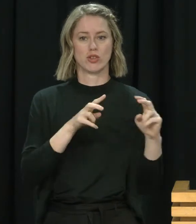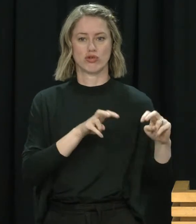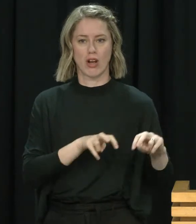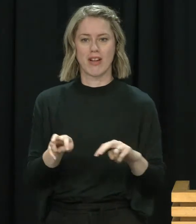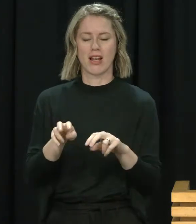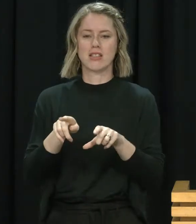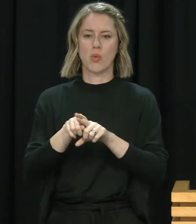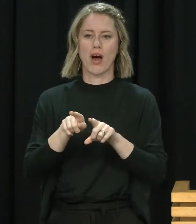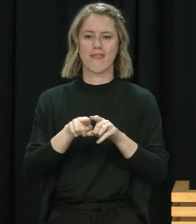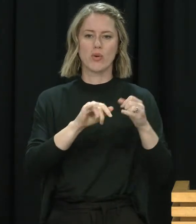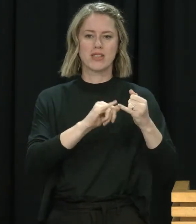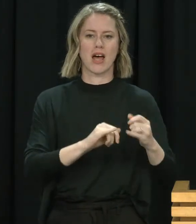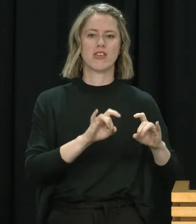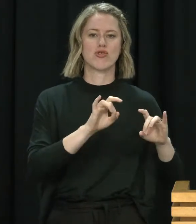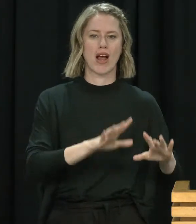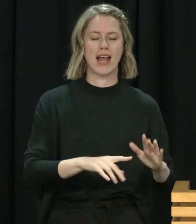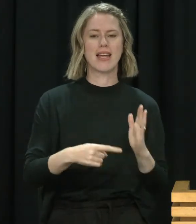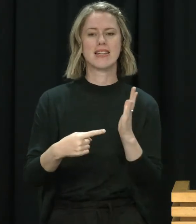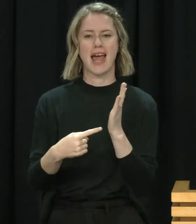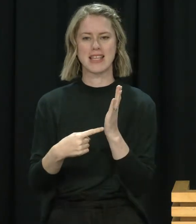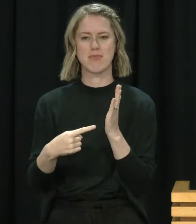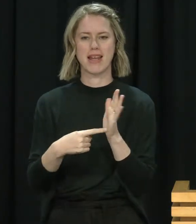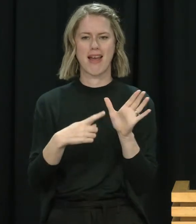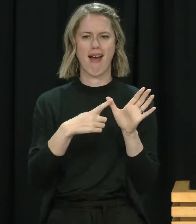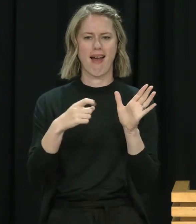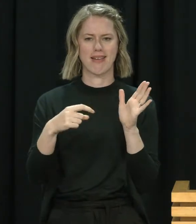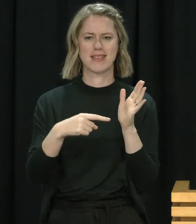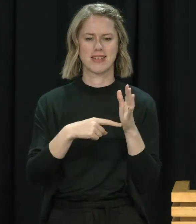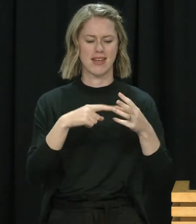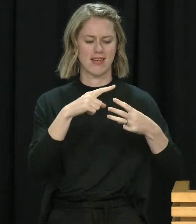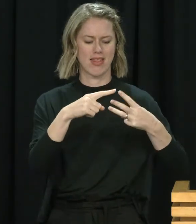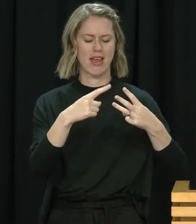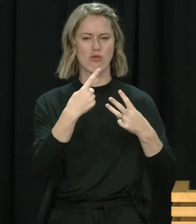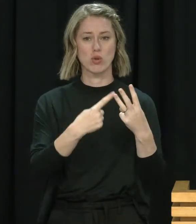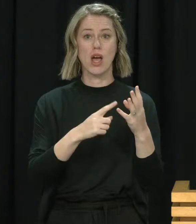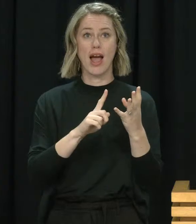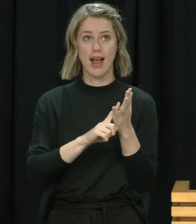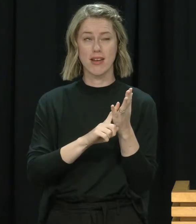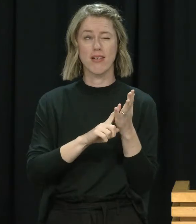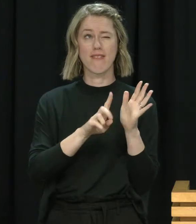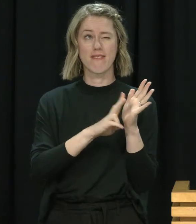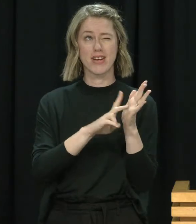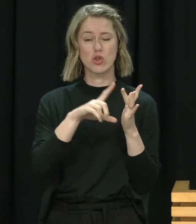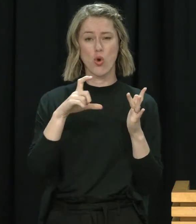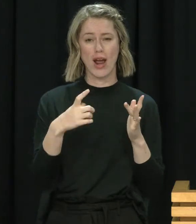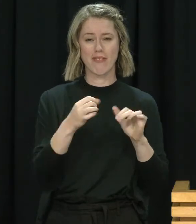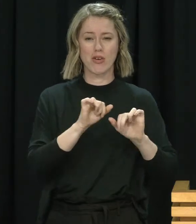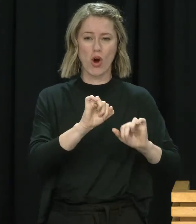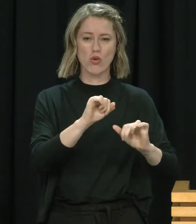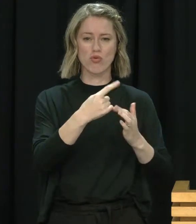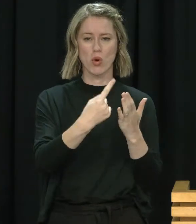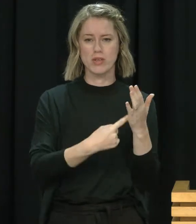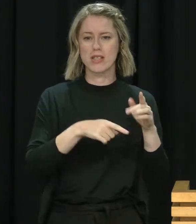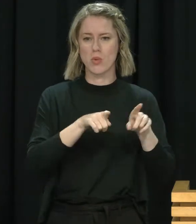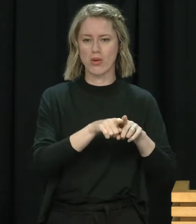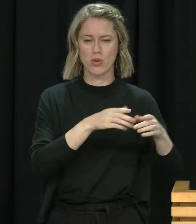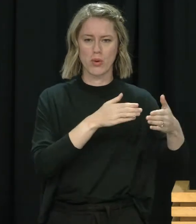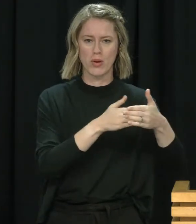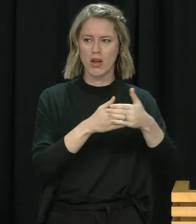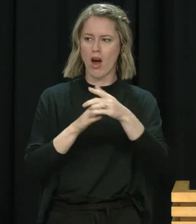might be happening there and the implementation of the restrictions on travel that